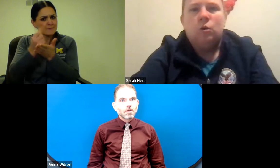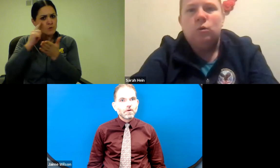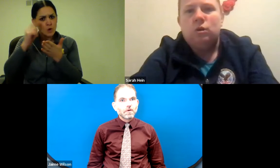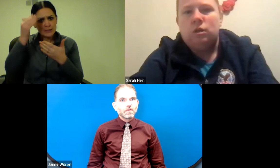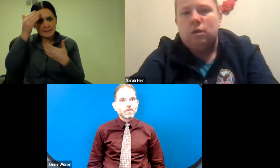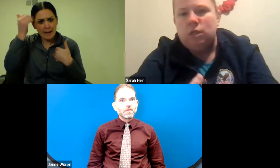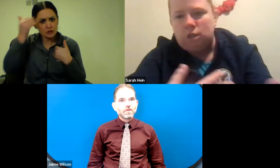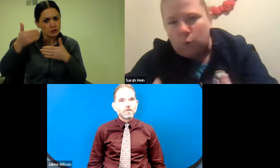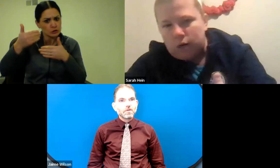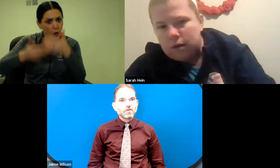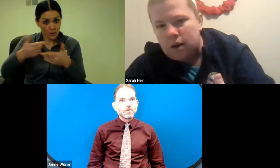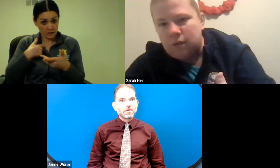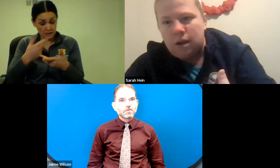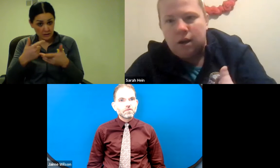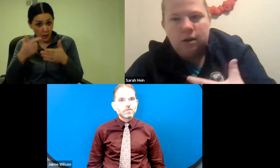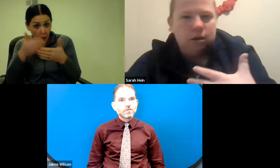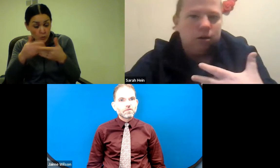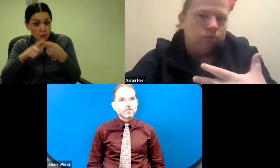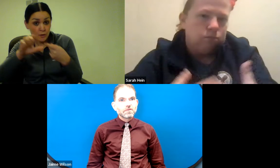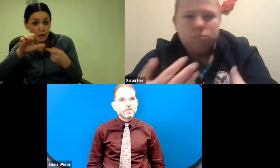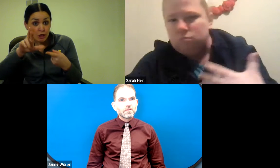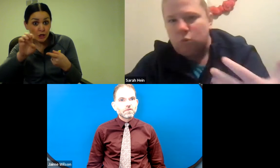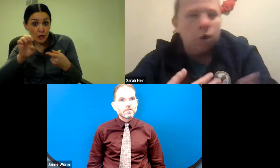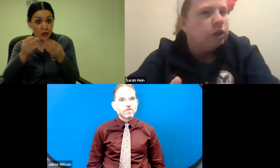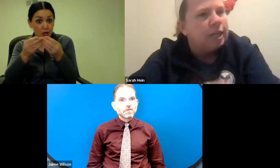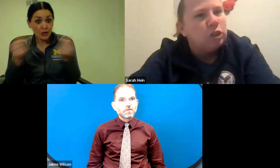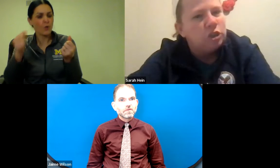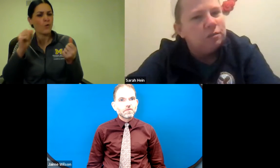Sarah Hein: What are we still working on that? And Sarah Hein: what do you think